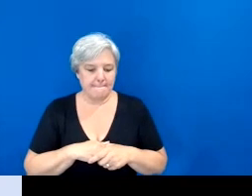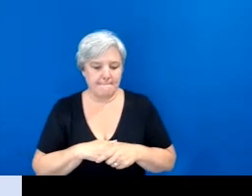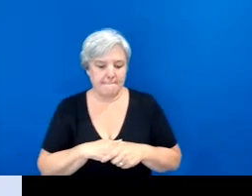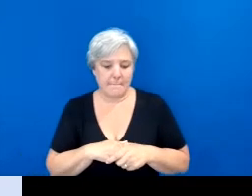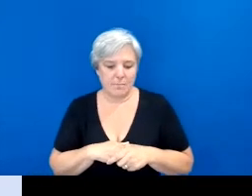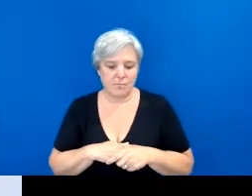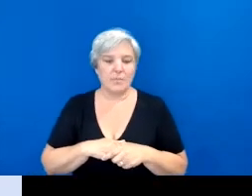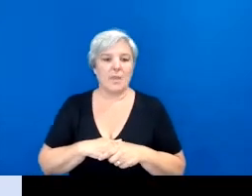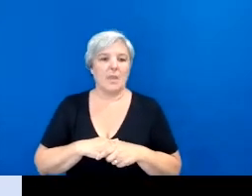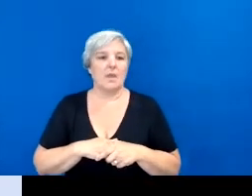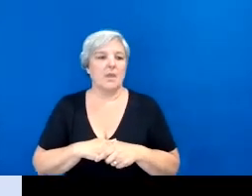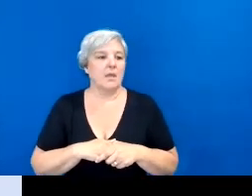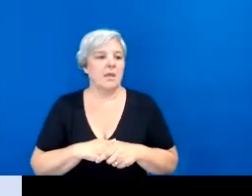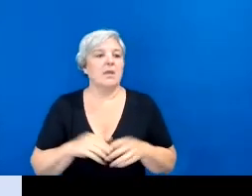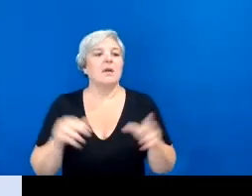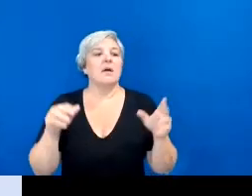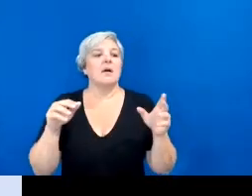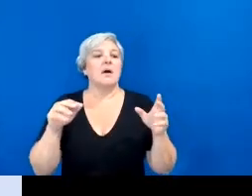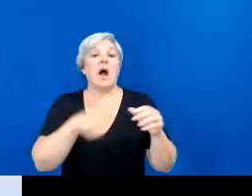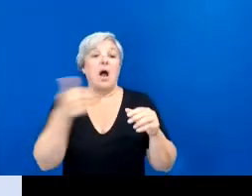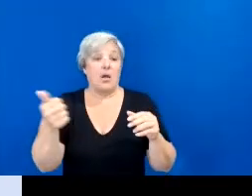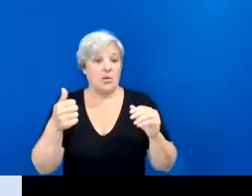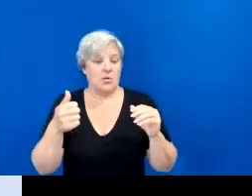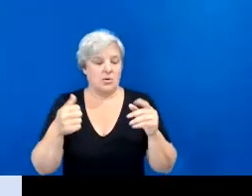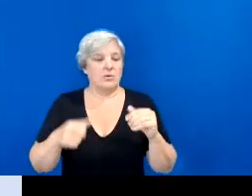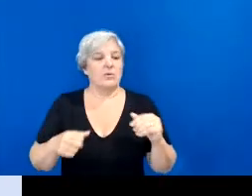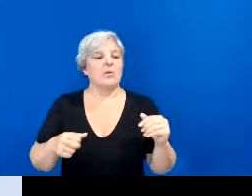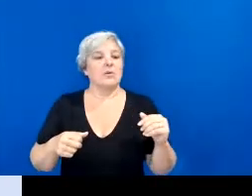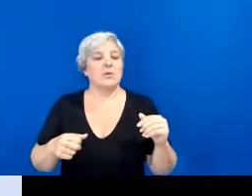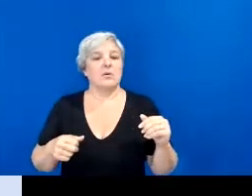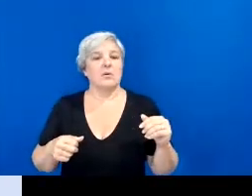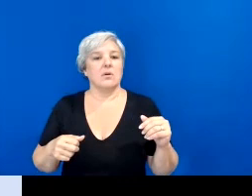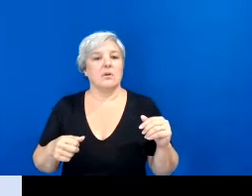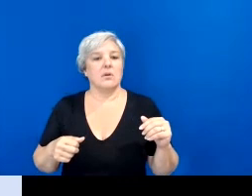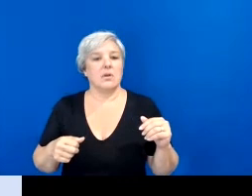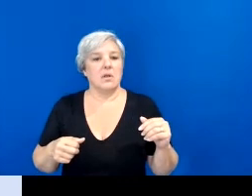And what I'm not suggesting is sitting down and writing a 500 page